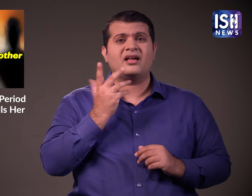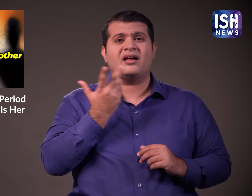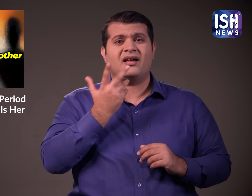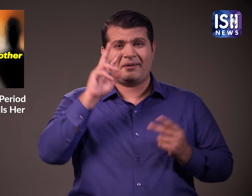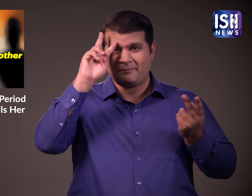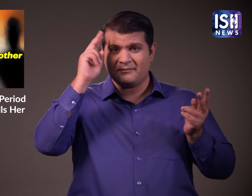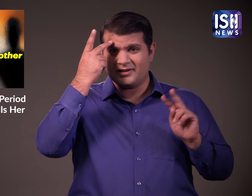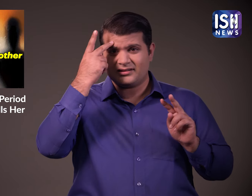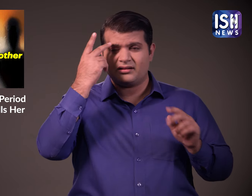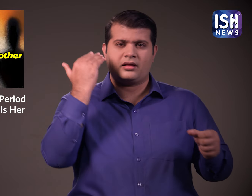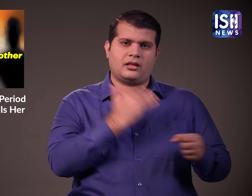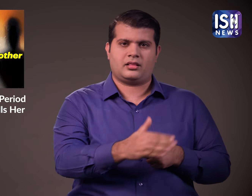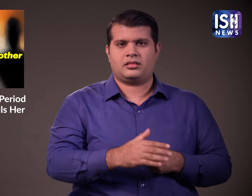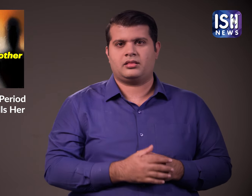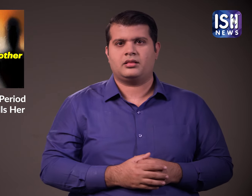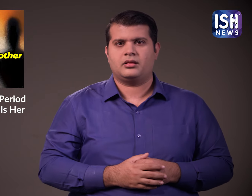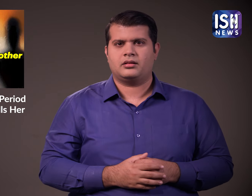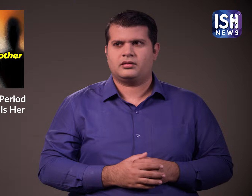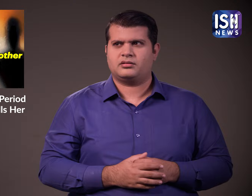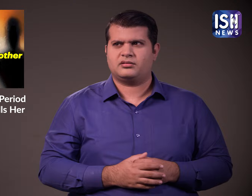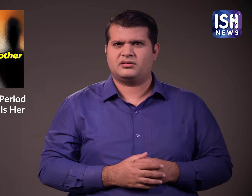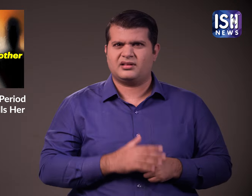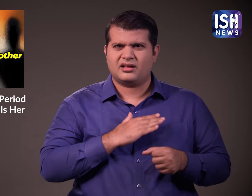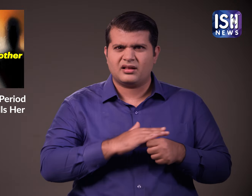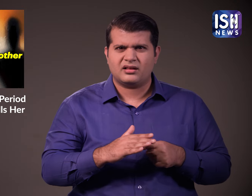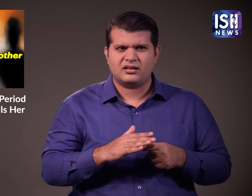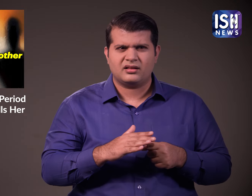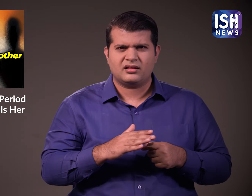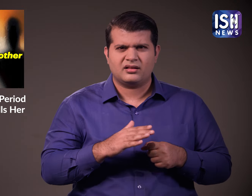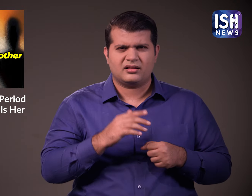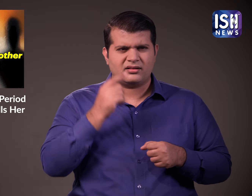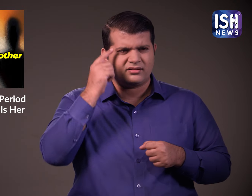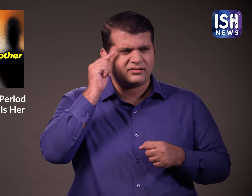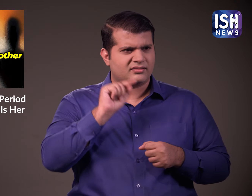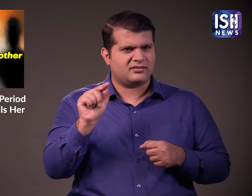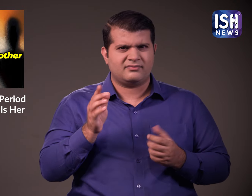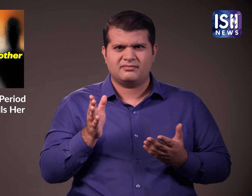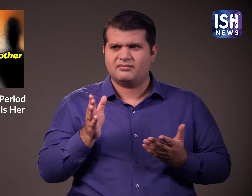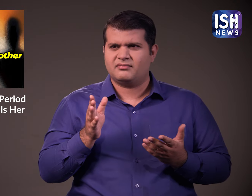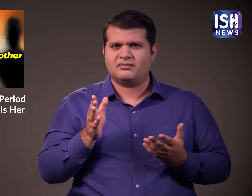However a misunderstanding led to murder. Huh murder? What rubbish!